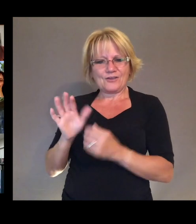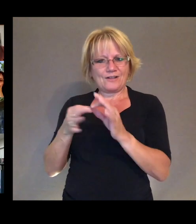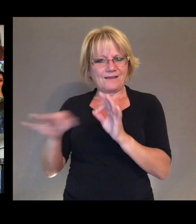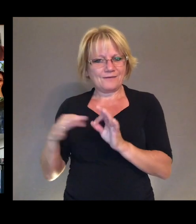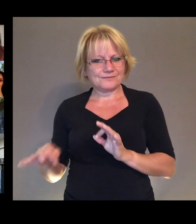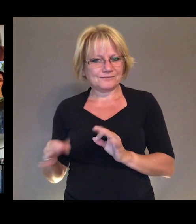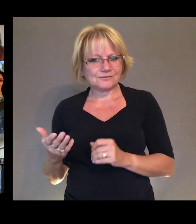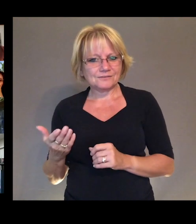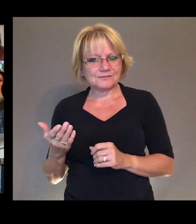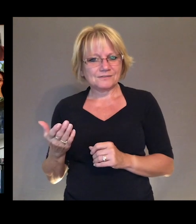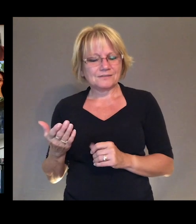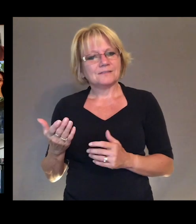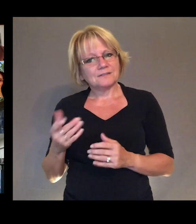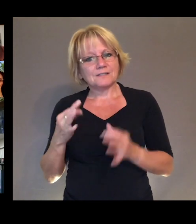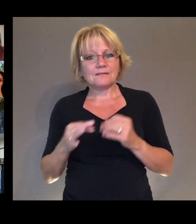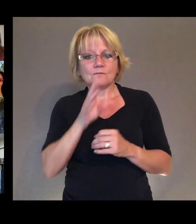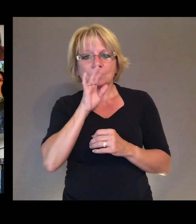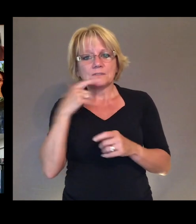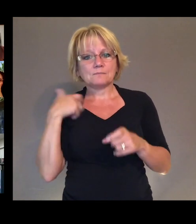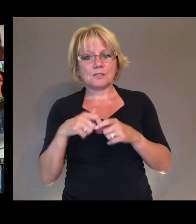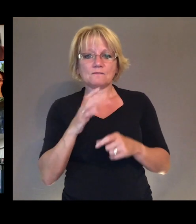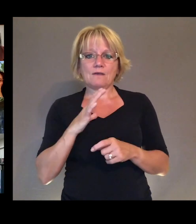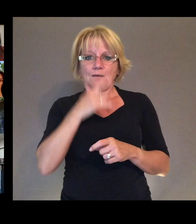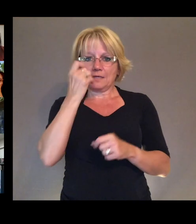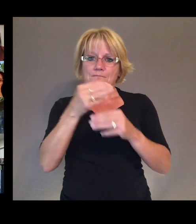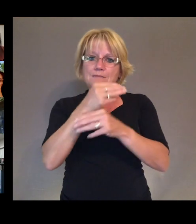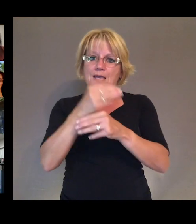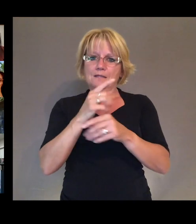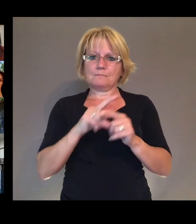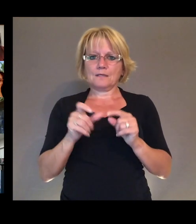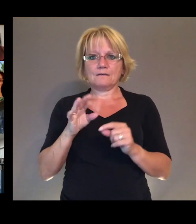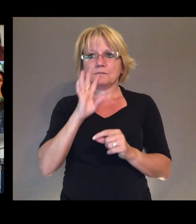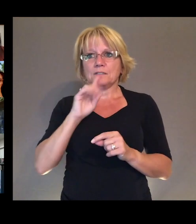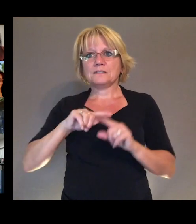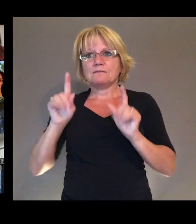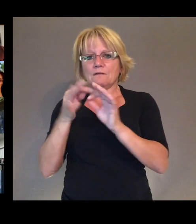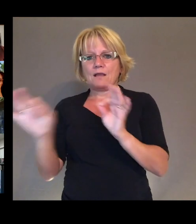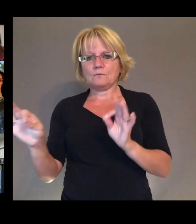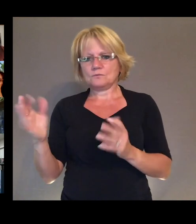Well, if you speak Spanish, you're lucky because math is, but forget it if you speak anything else. And that seems like it's not really fair.